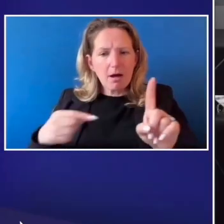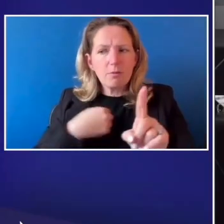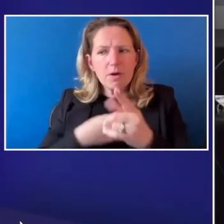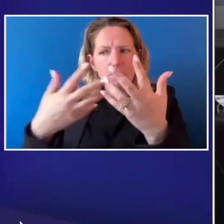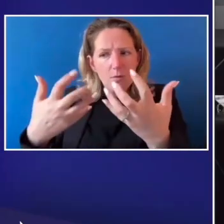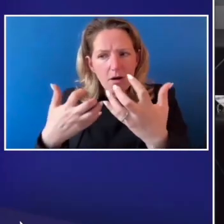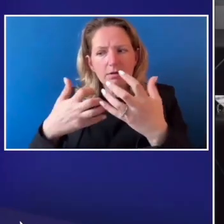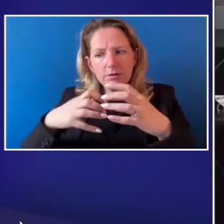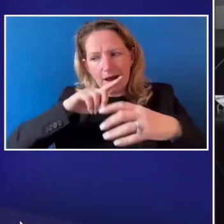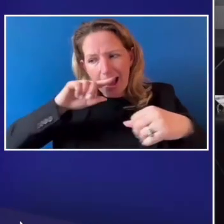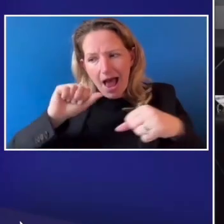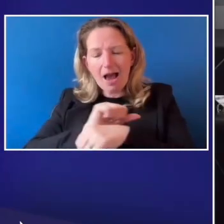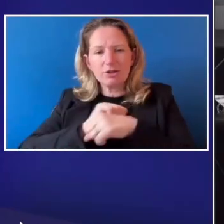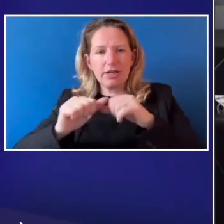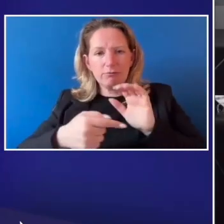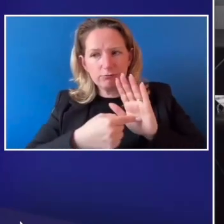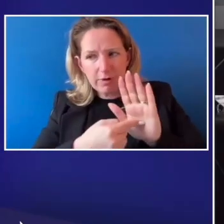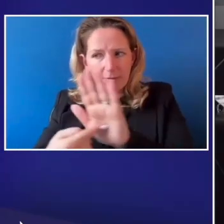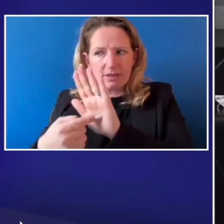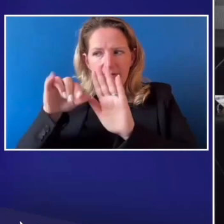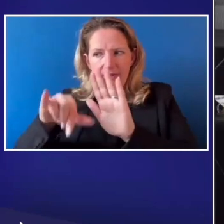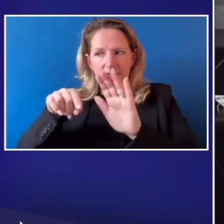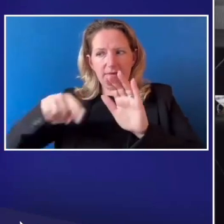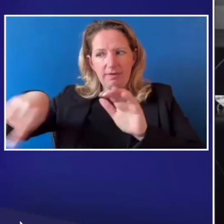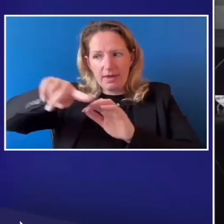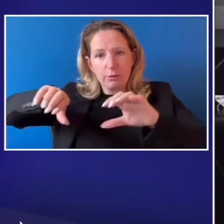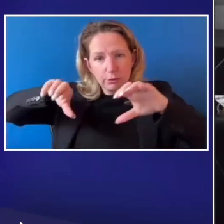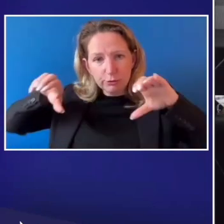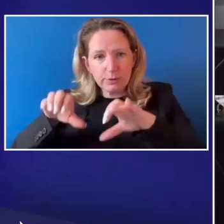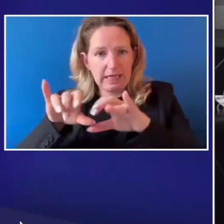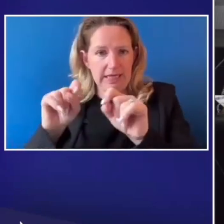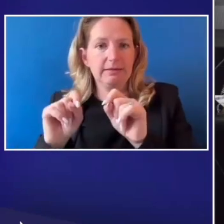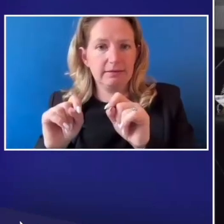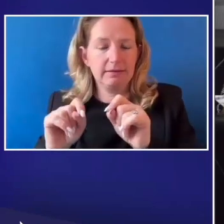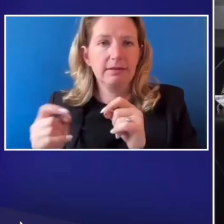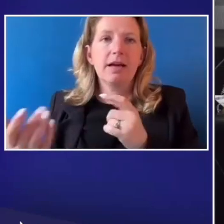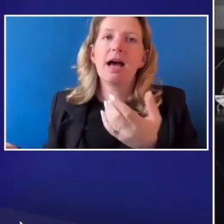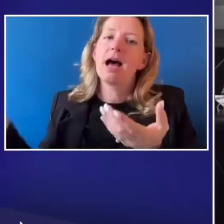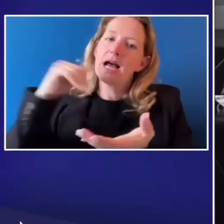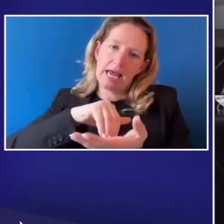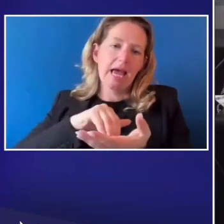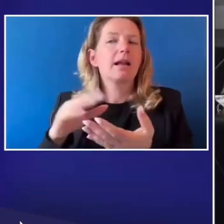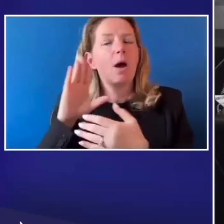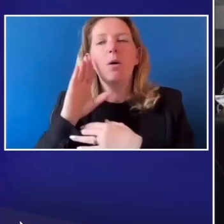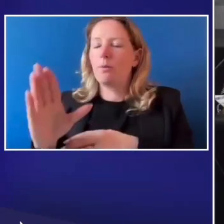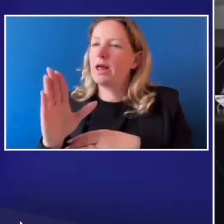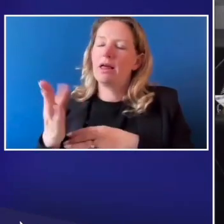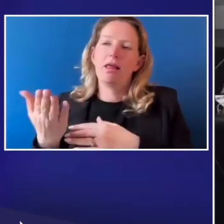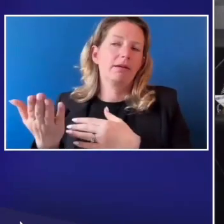Uh, not just, you know, again, It, it, it forces them to put some skin in the game to some extent, the agency